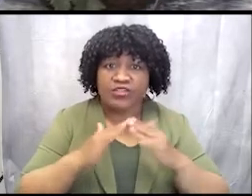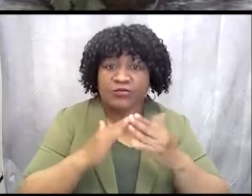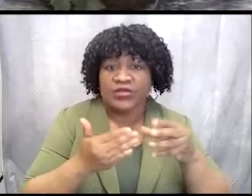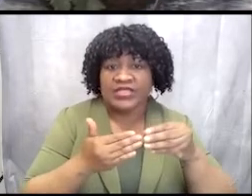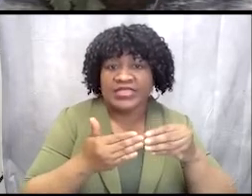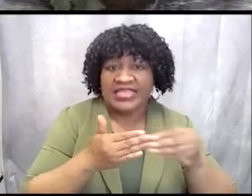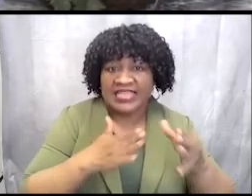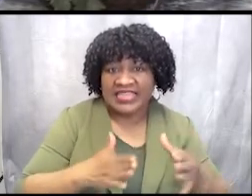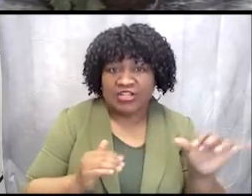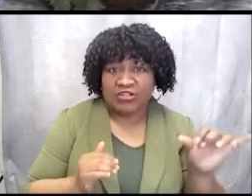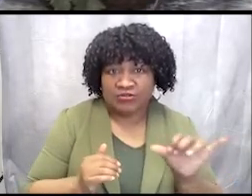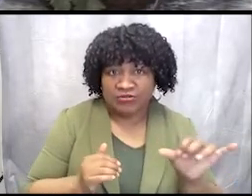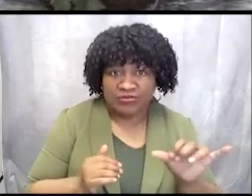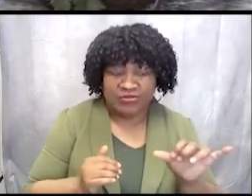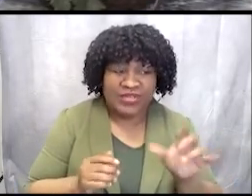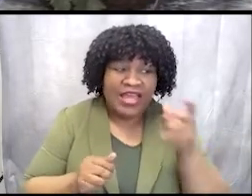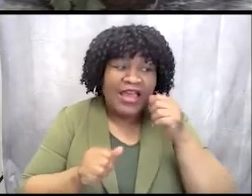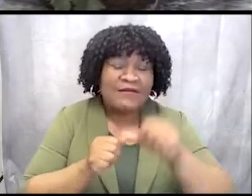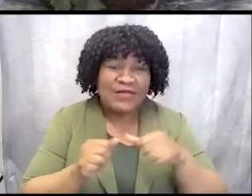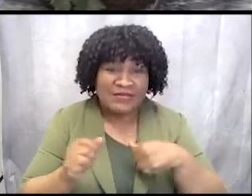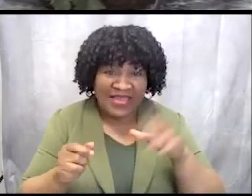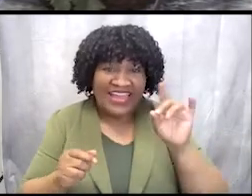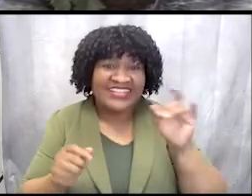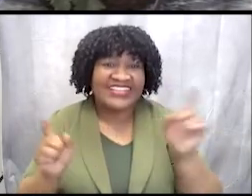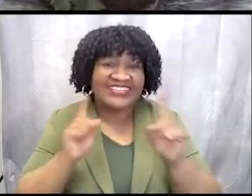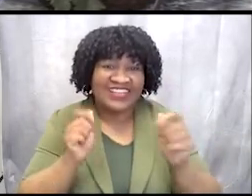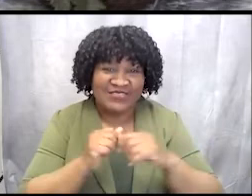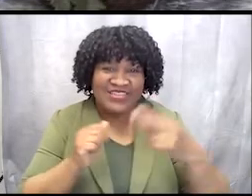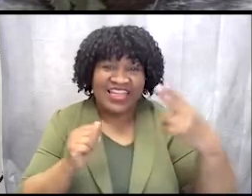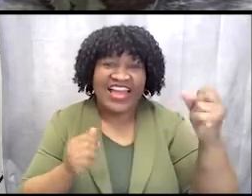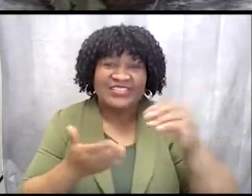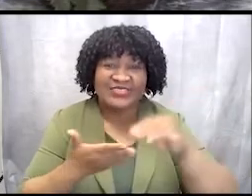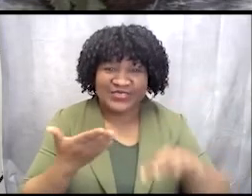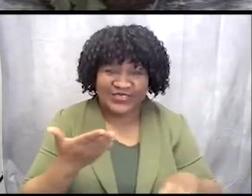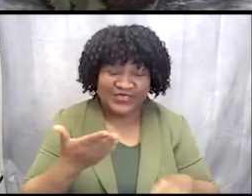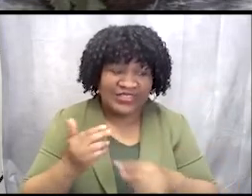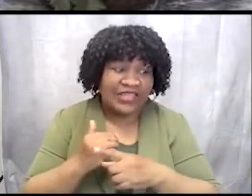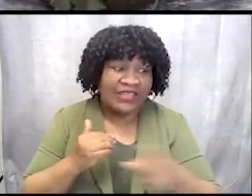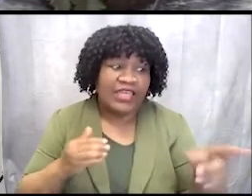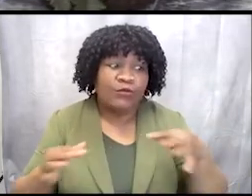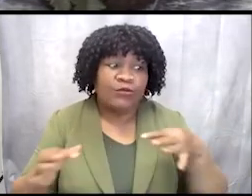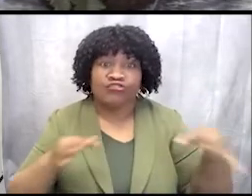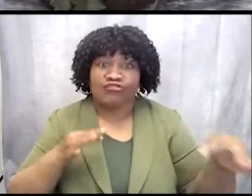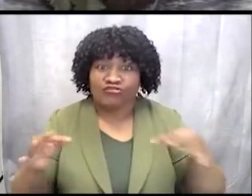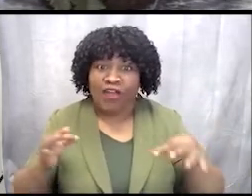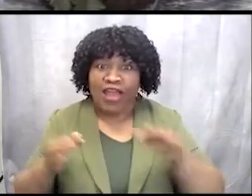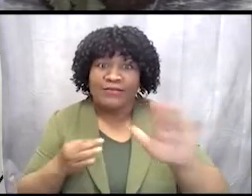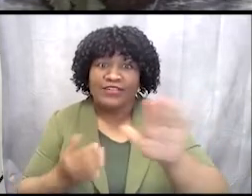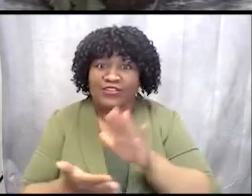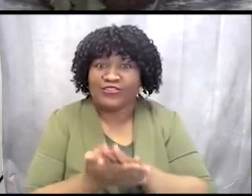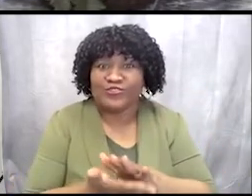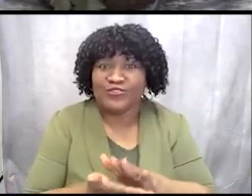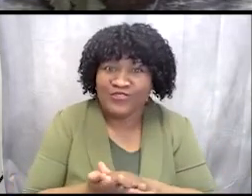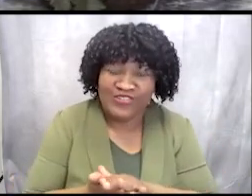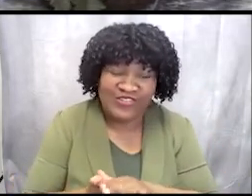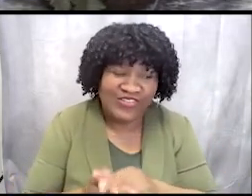I once had an occasion to talk to a high school student. They were describing their school, and I said,